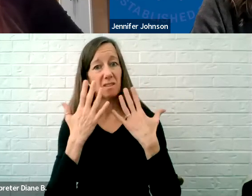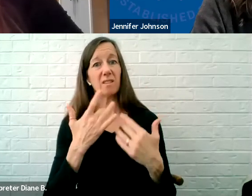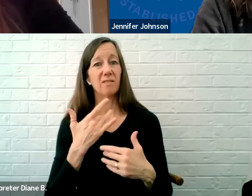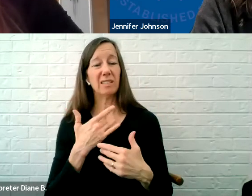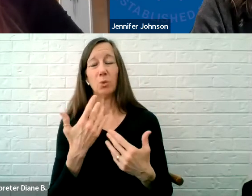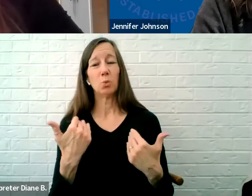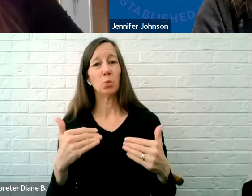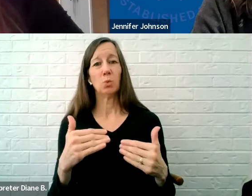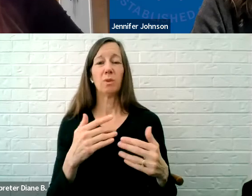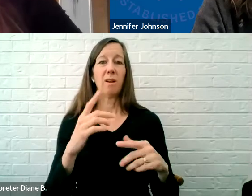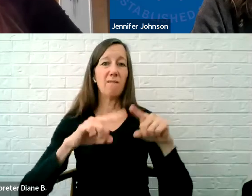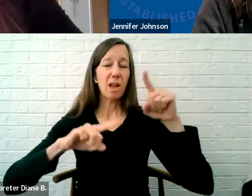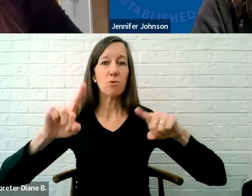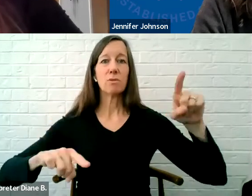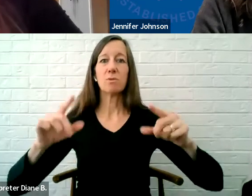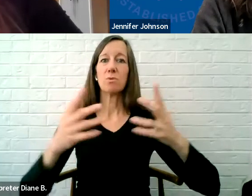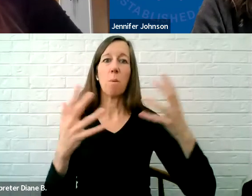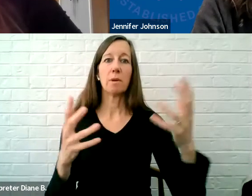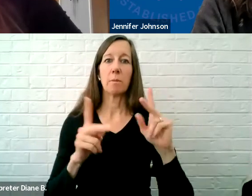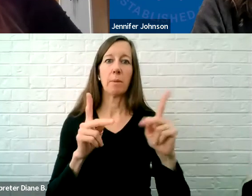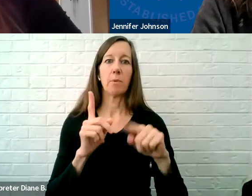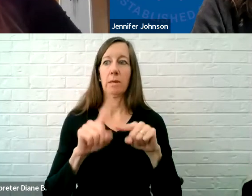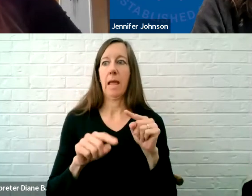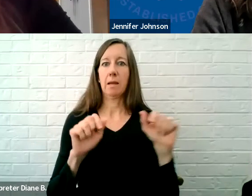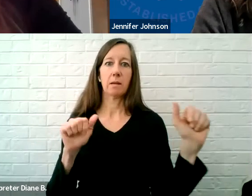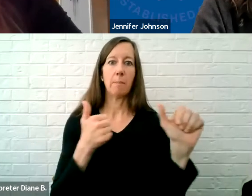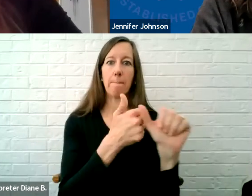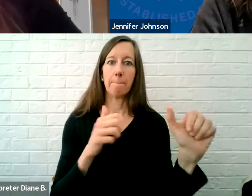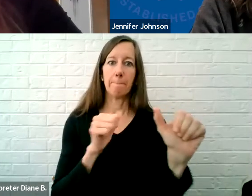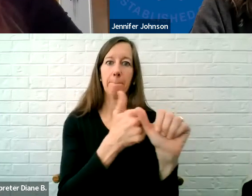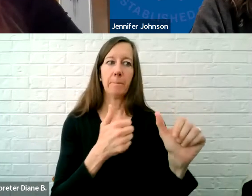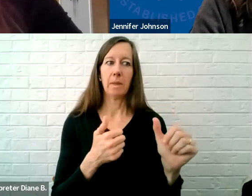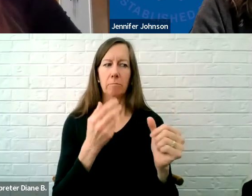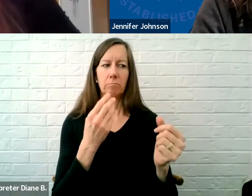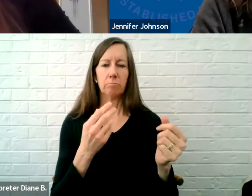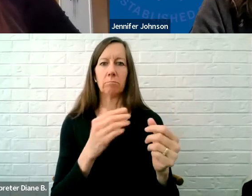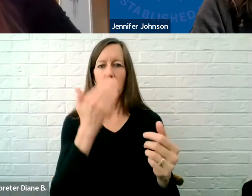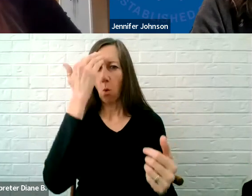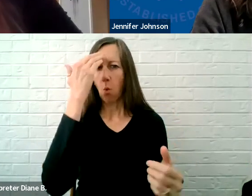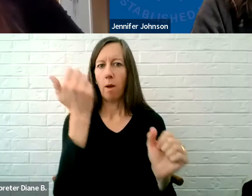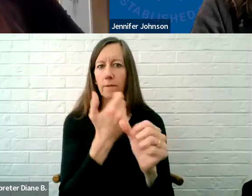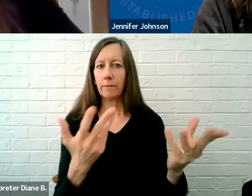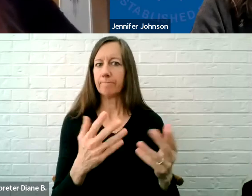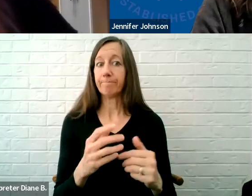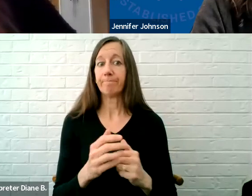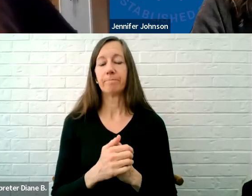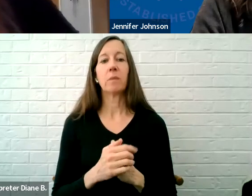even keep up with it most of the time, but we have our advocates that and our, you know,